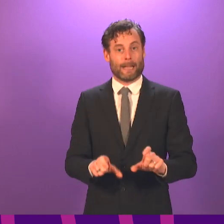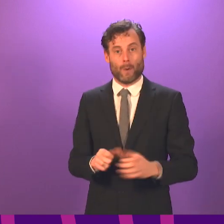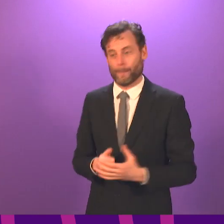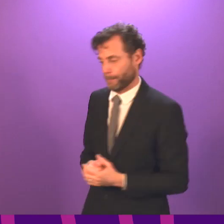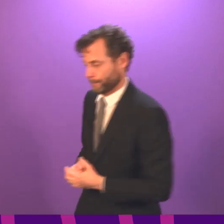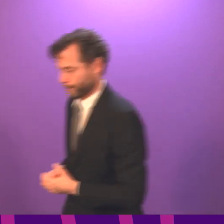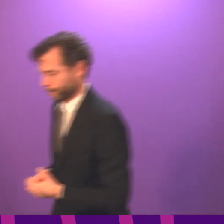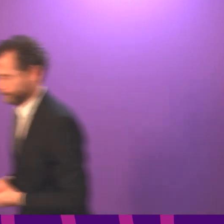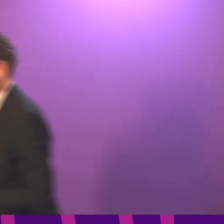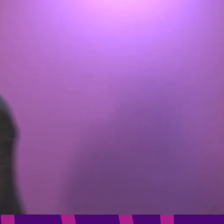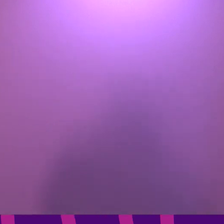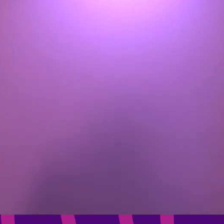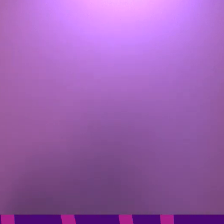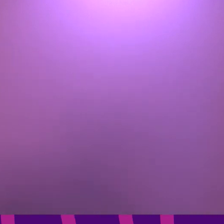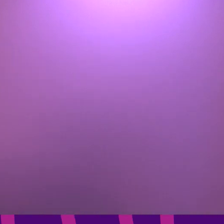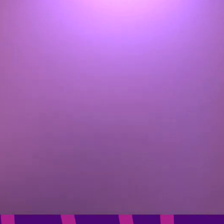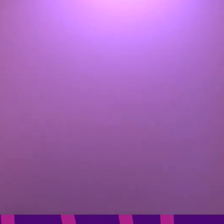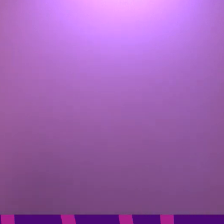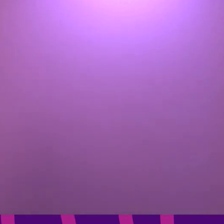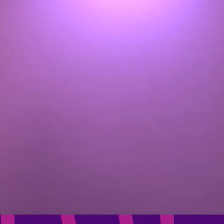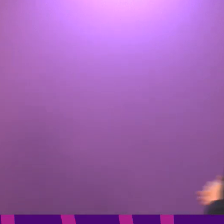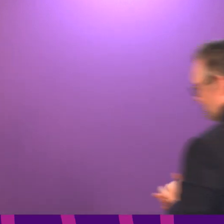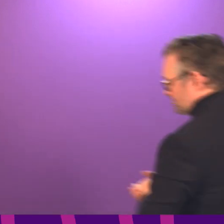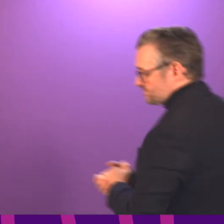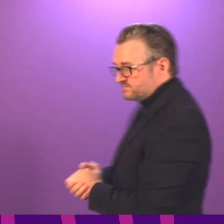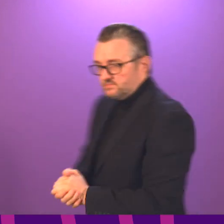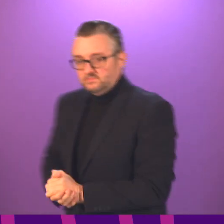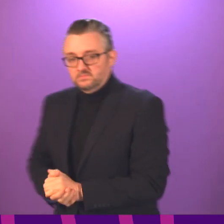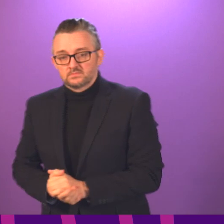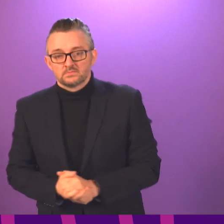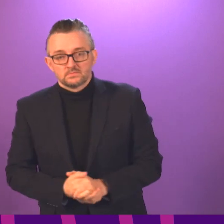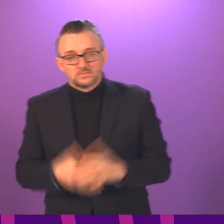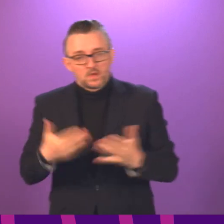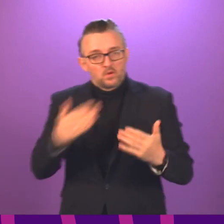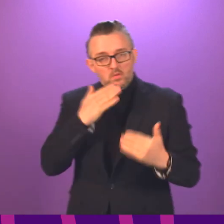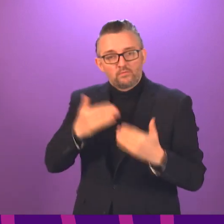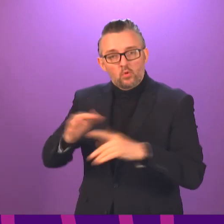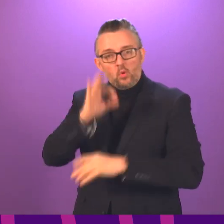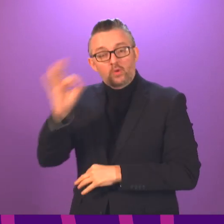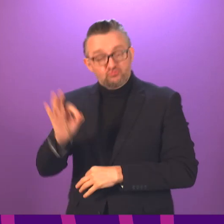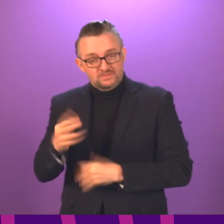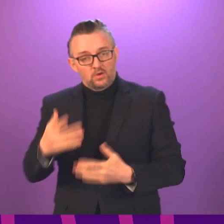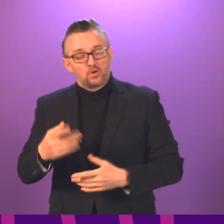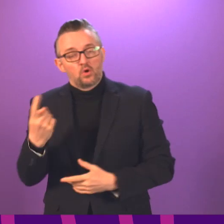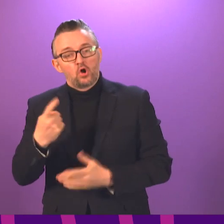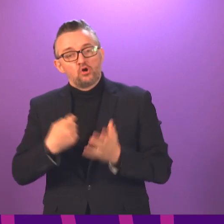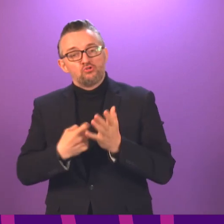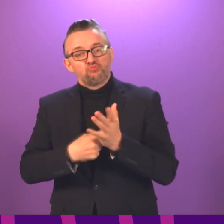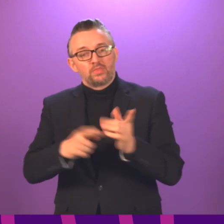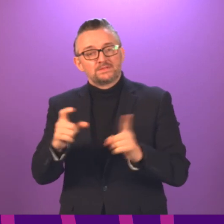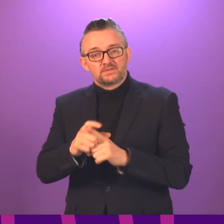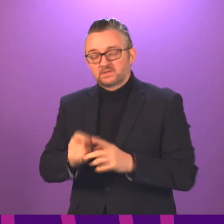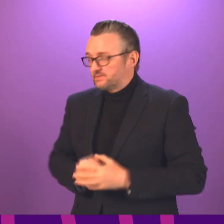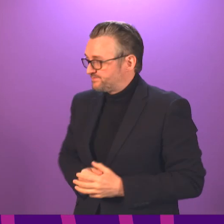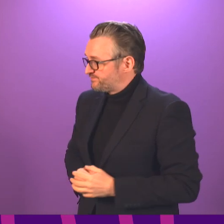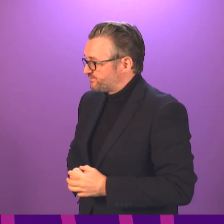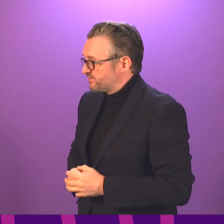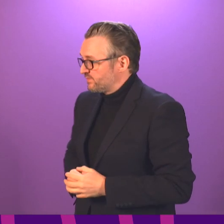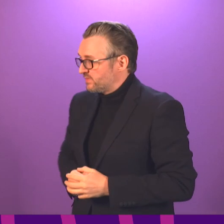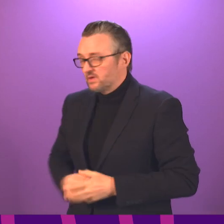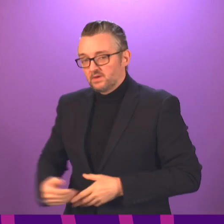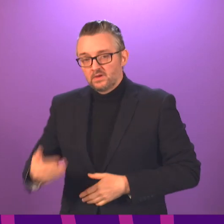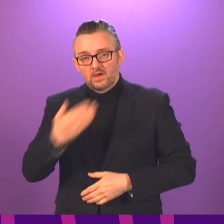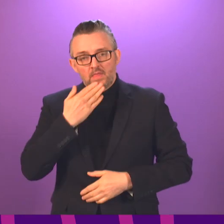Ruth Davidson (Edinburgh Central) (Con): I thank the First Minister for advance notice